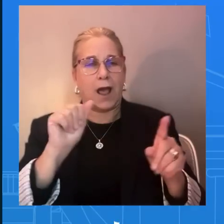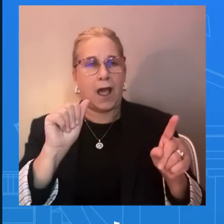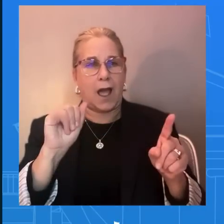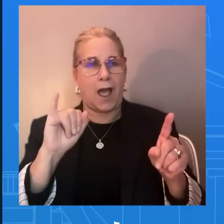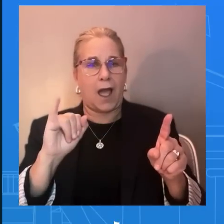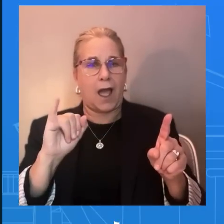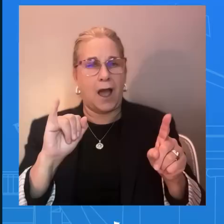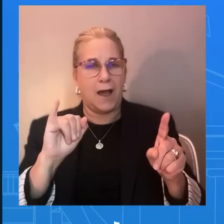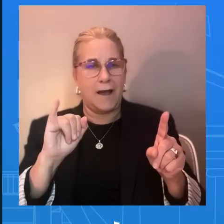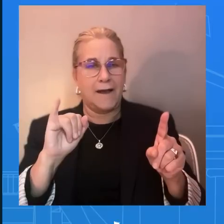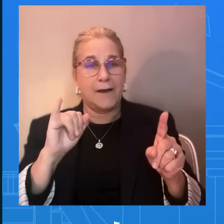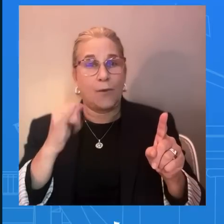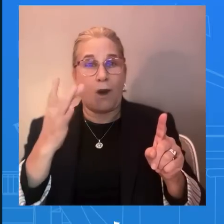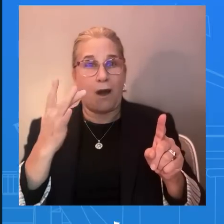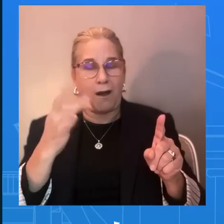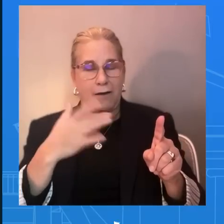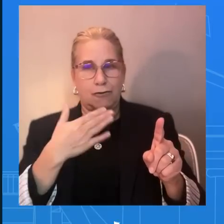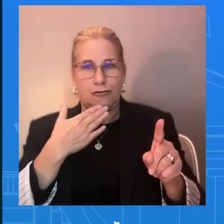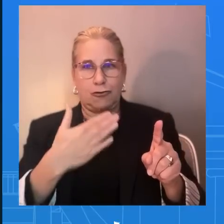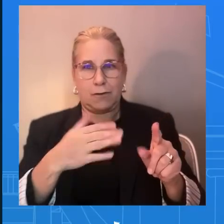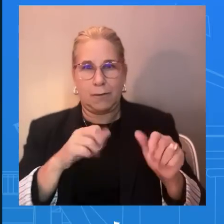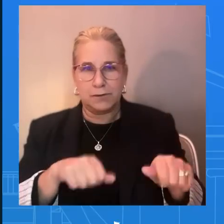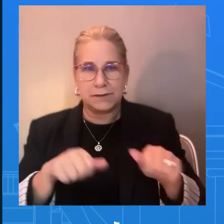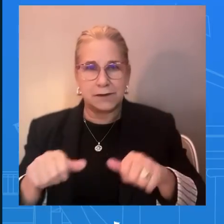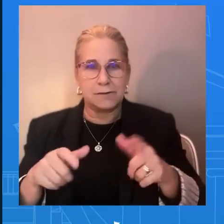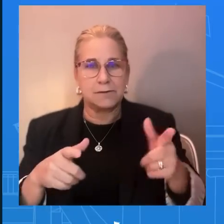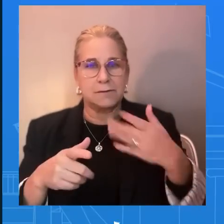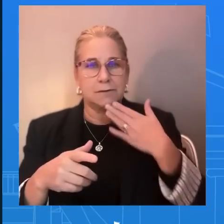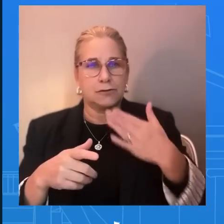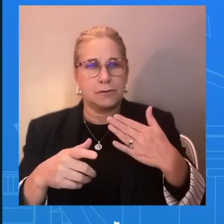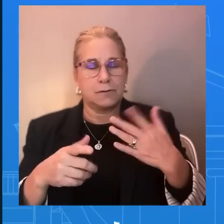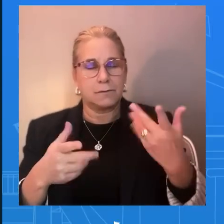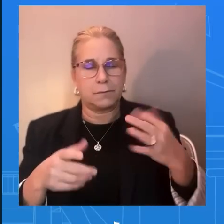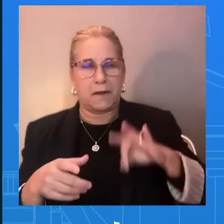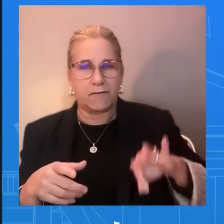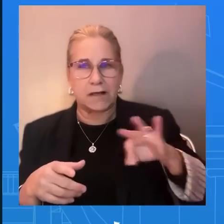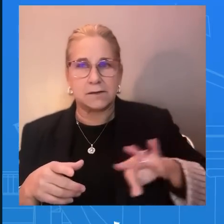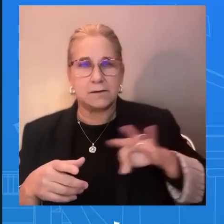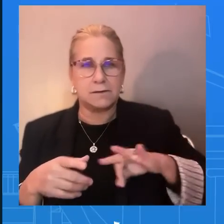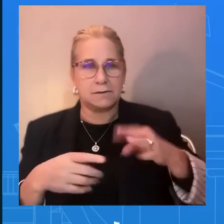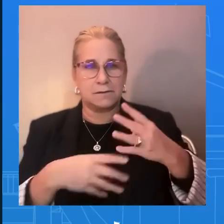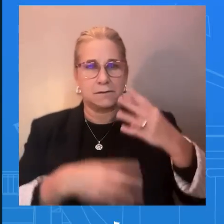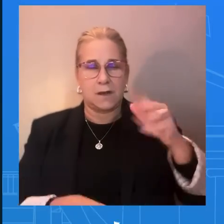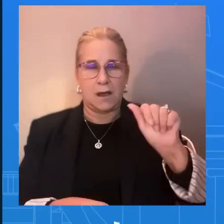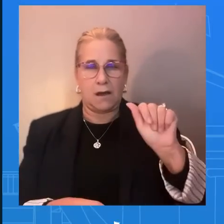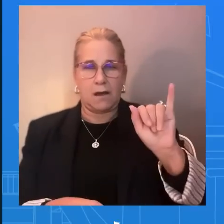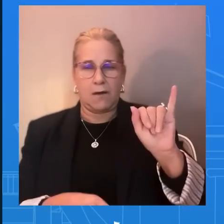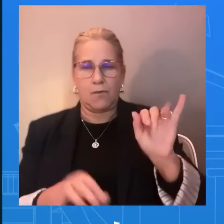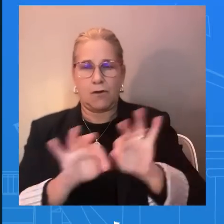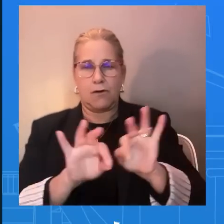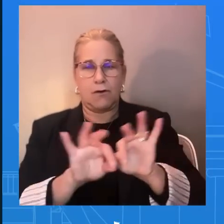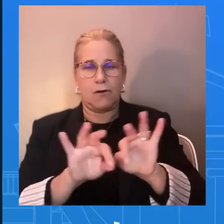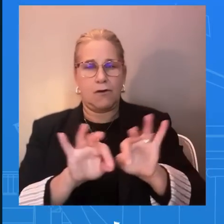of -- of AI and look forward to, certainly, fur- -- further- -- furthering that and solidifying our collaboration in AI